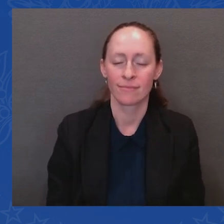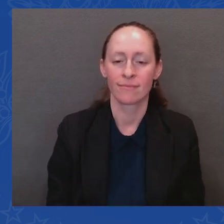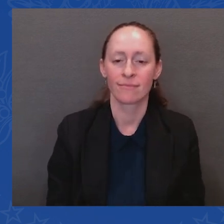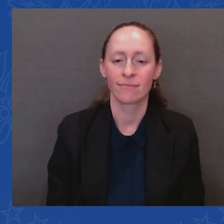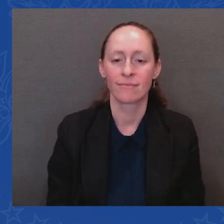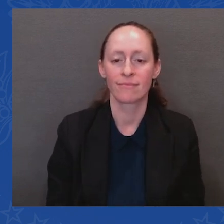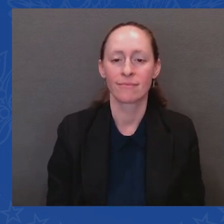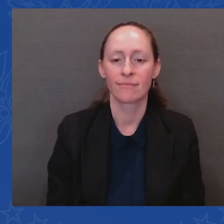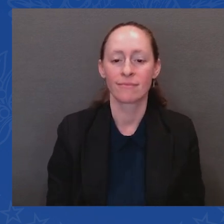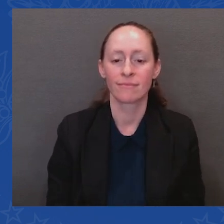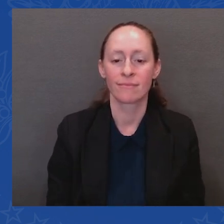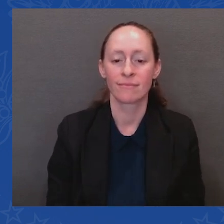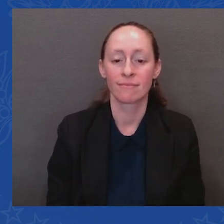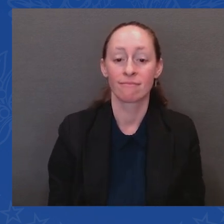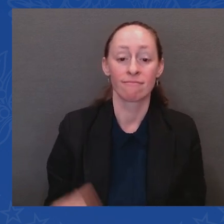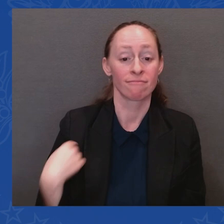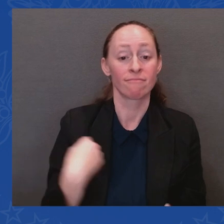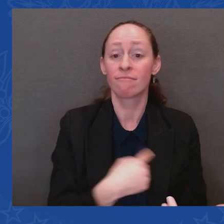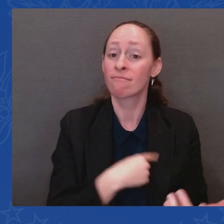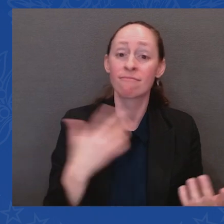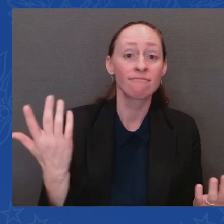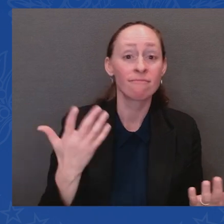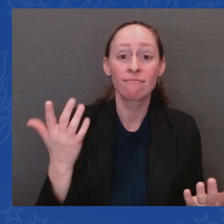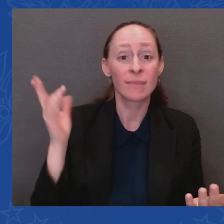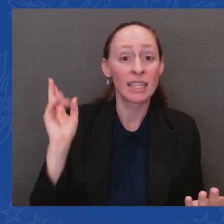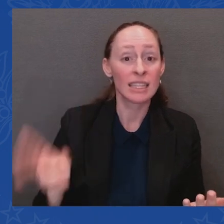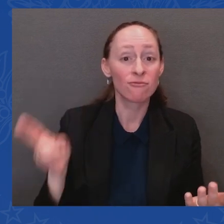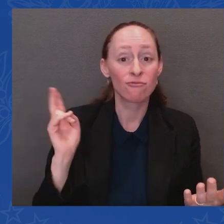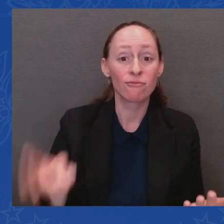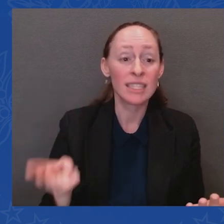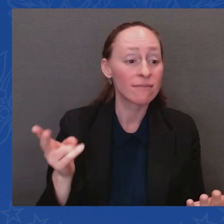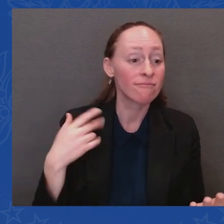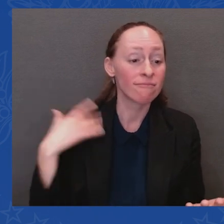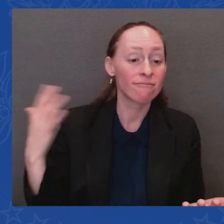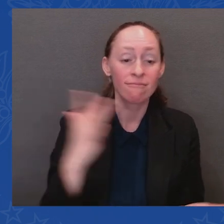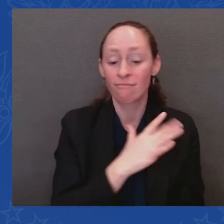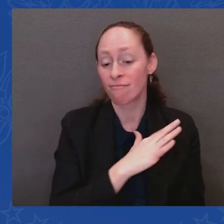On each page, the legacy of their accomplishments is written.